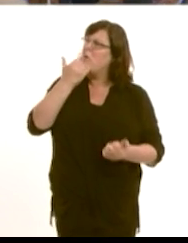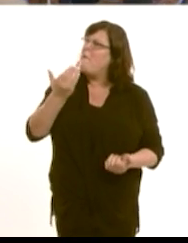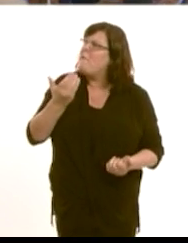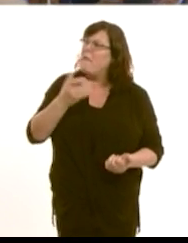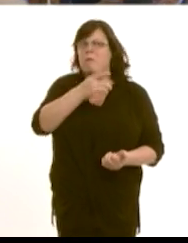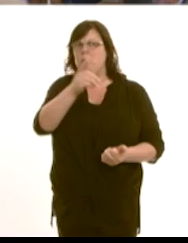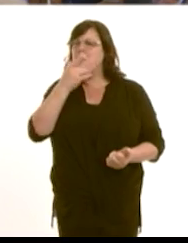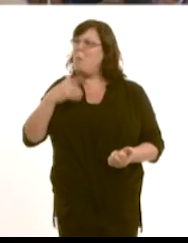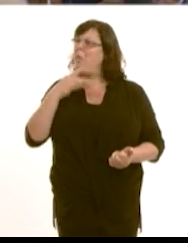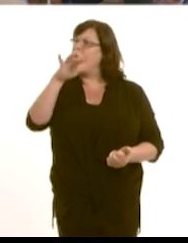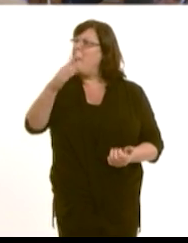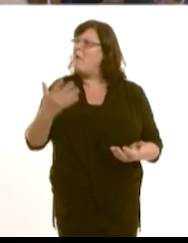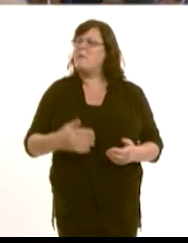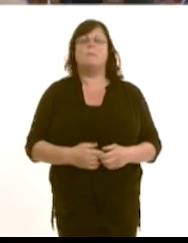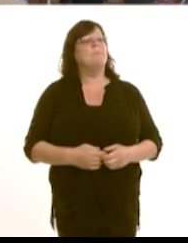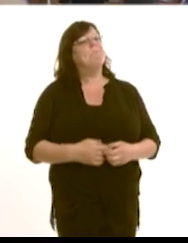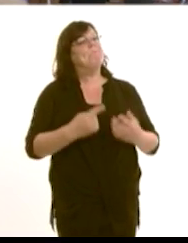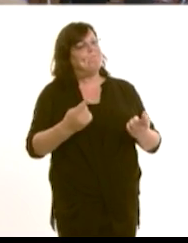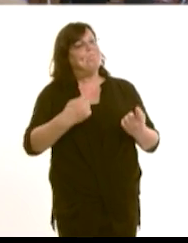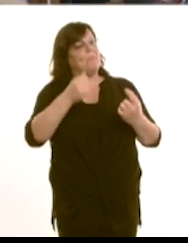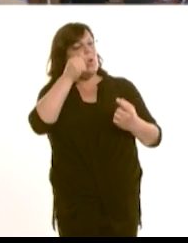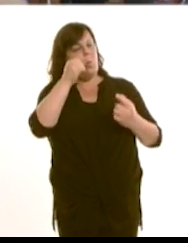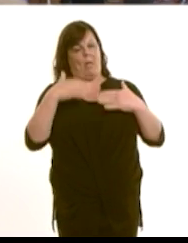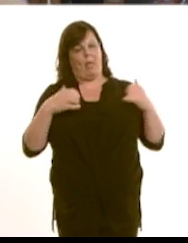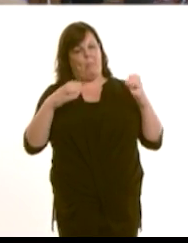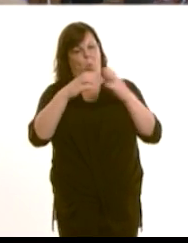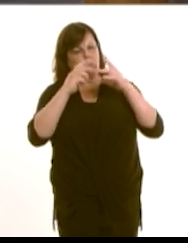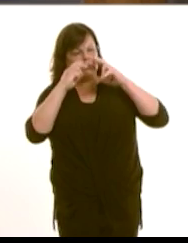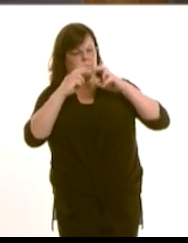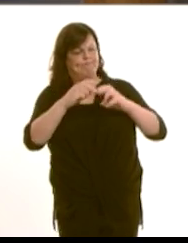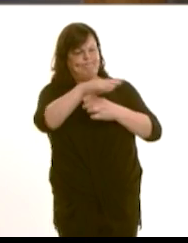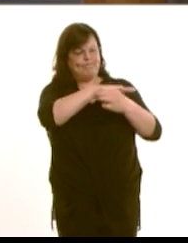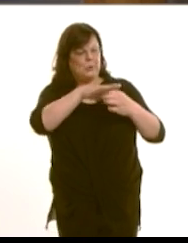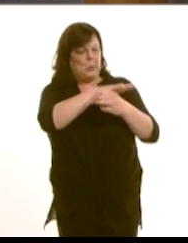Carwyn Jones: I know that the health board is looking at the situation, and I know that